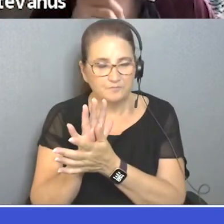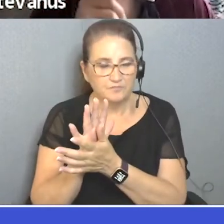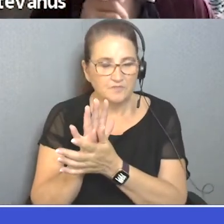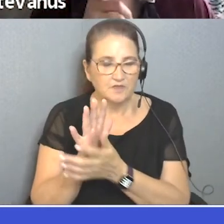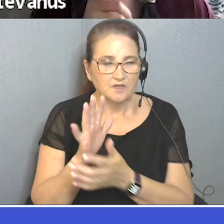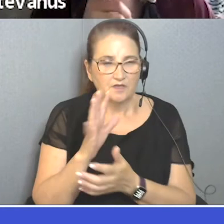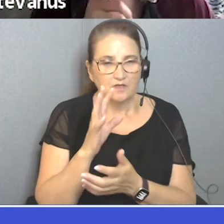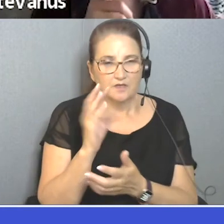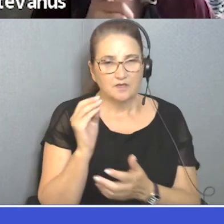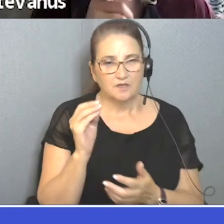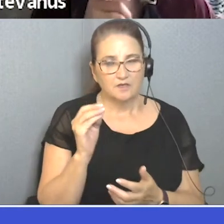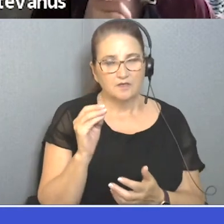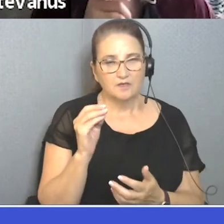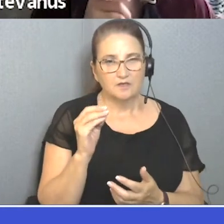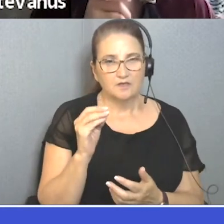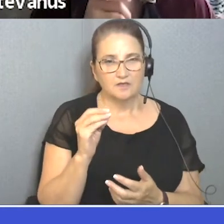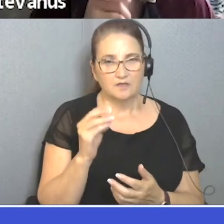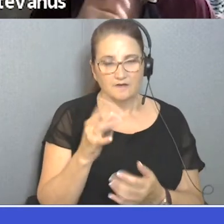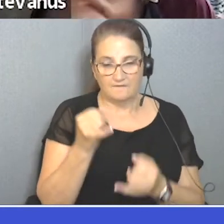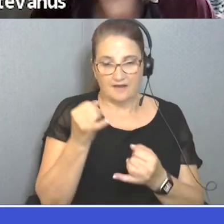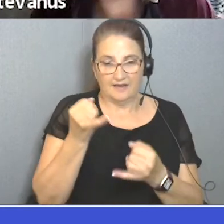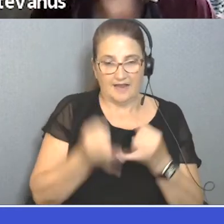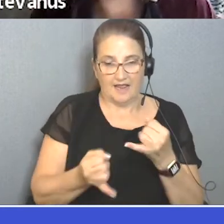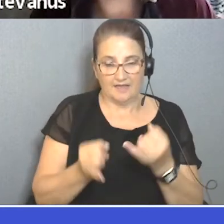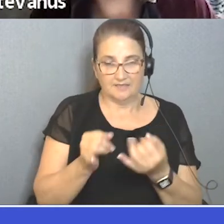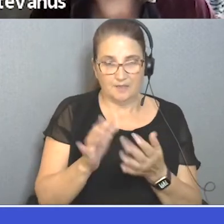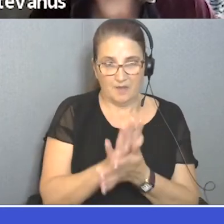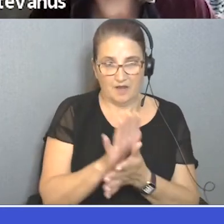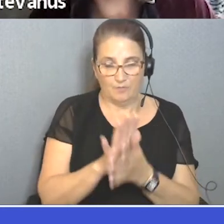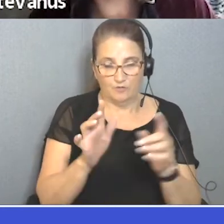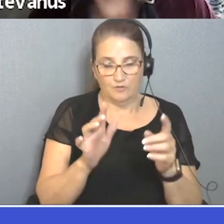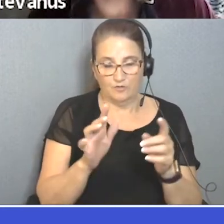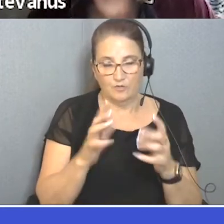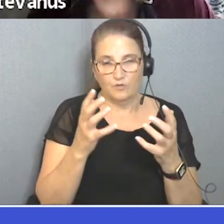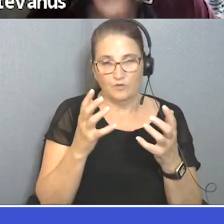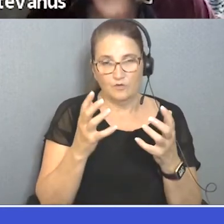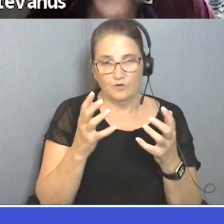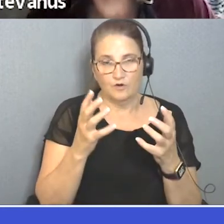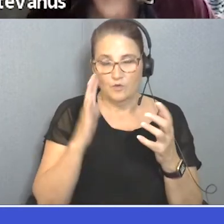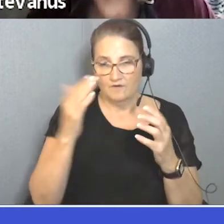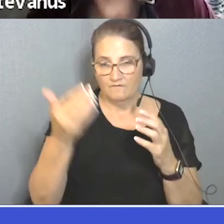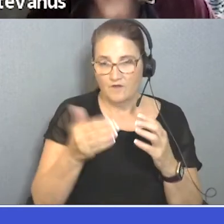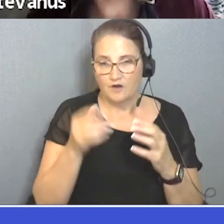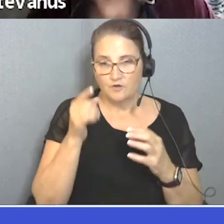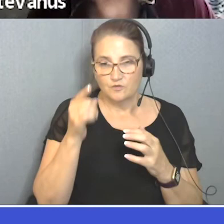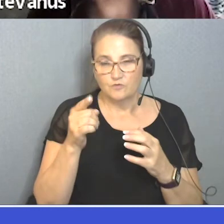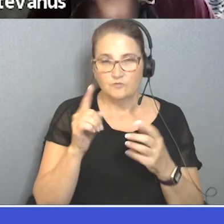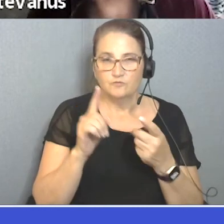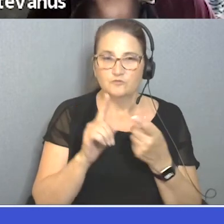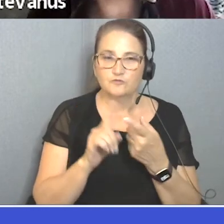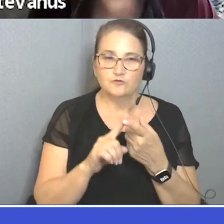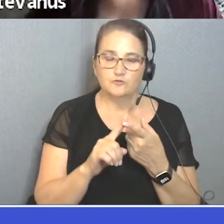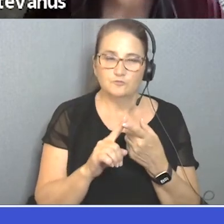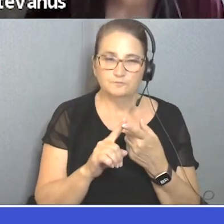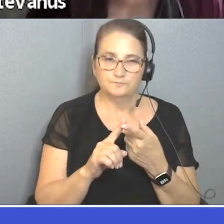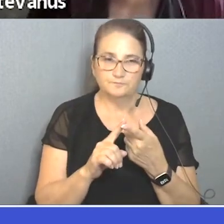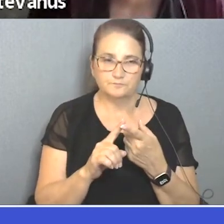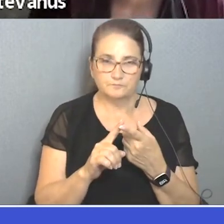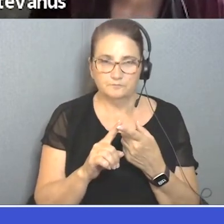piece of paper, maybe the back of an empathy map you did before. On a final sheet of paper, I will